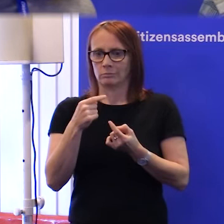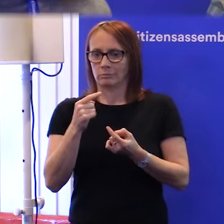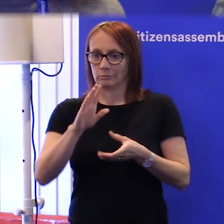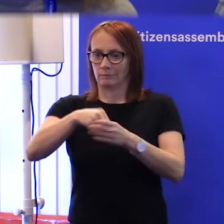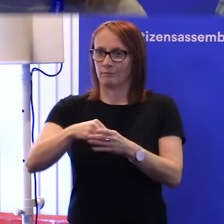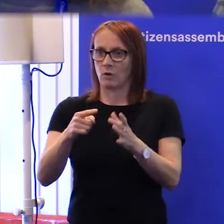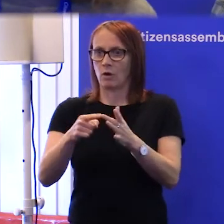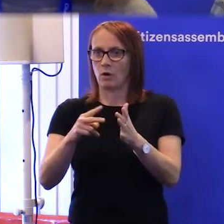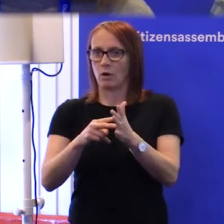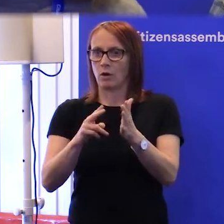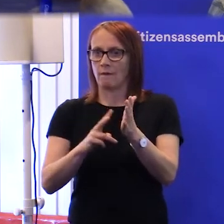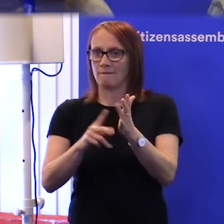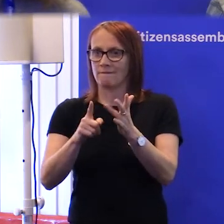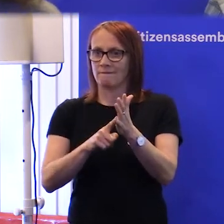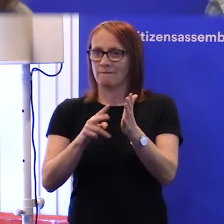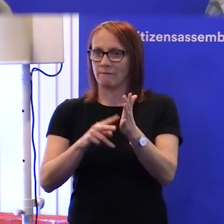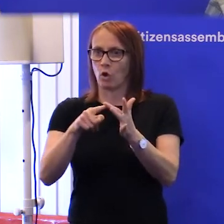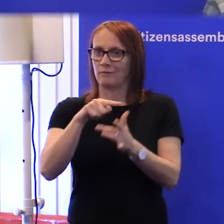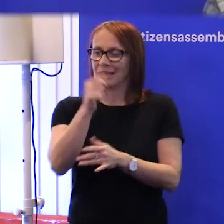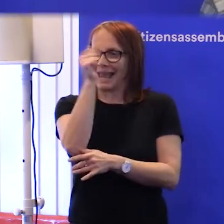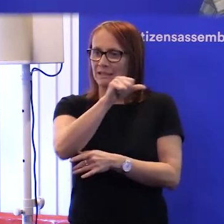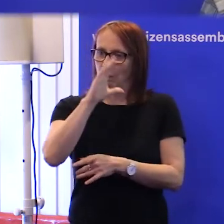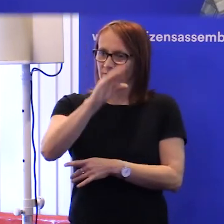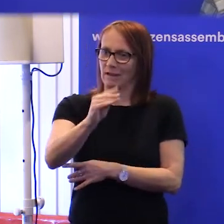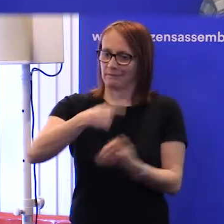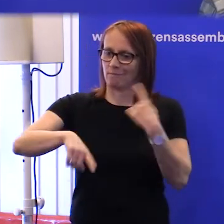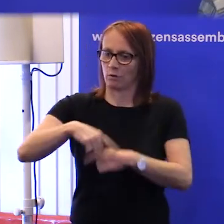expert advisor to the assembly secretary out so Kaylee are divorcing on